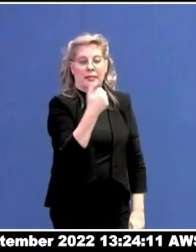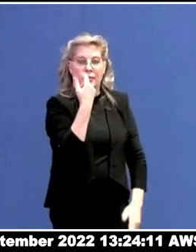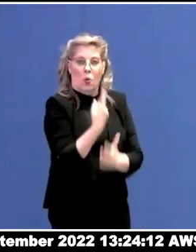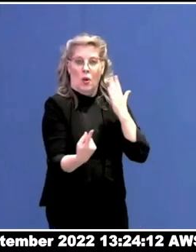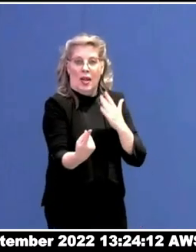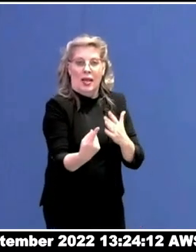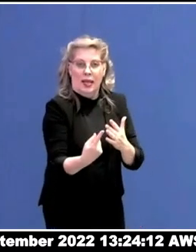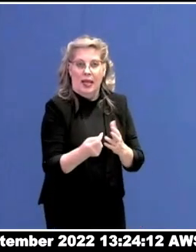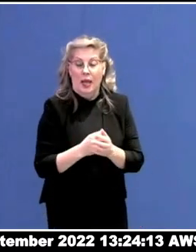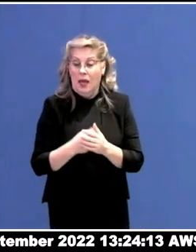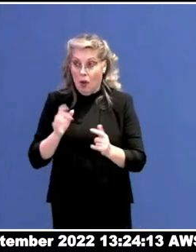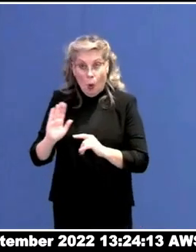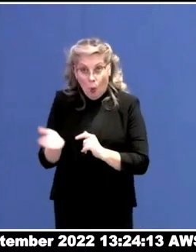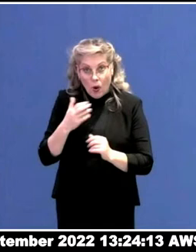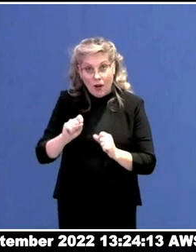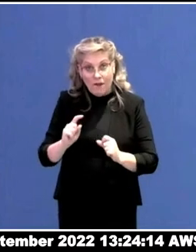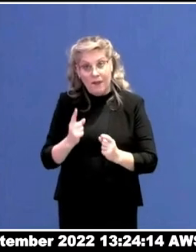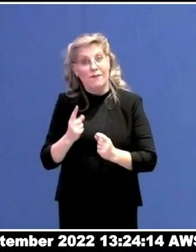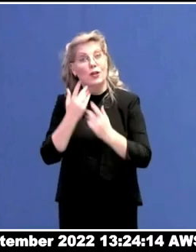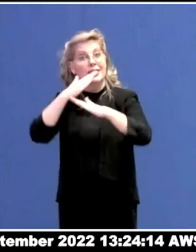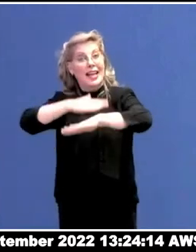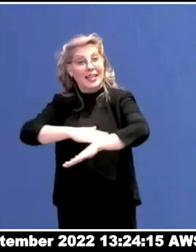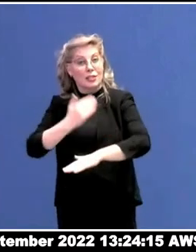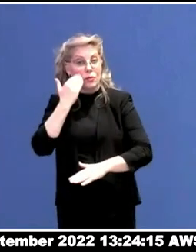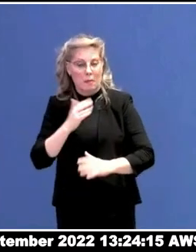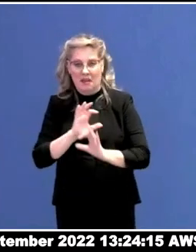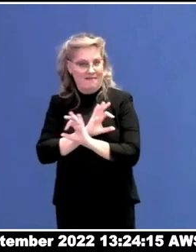So, it's highly successful as well as financially successful because it cost less